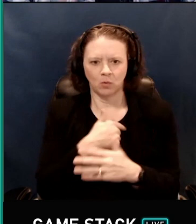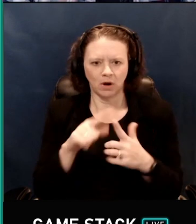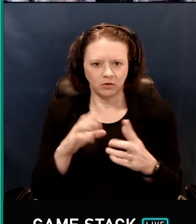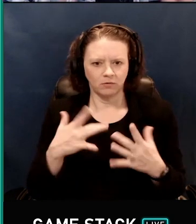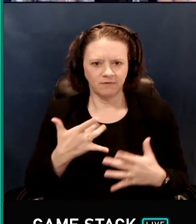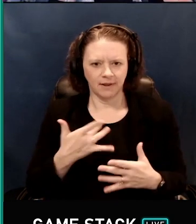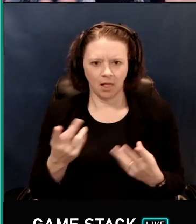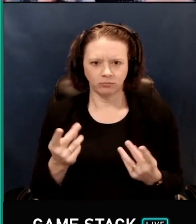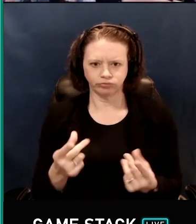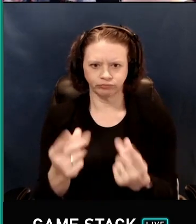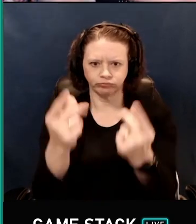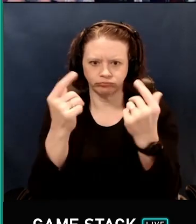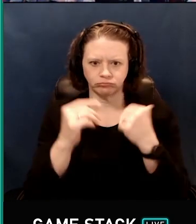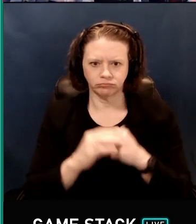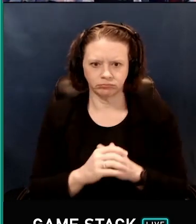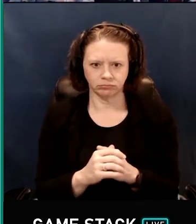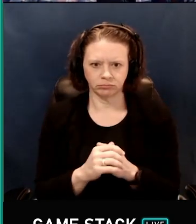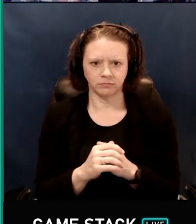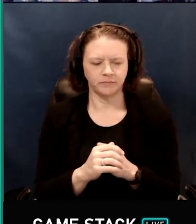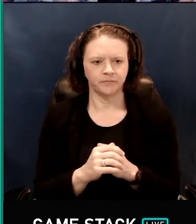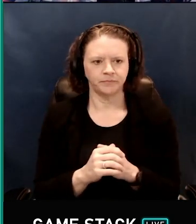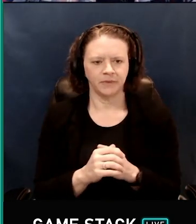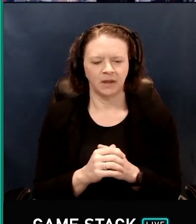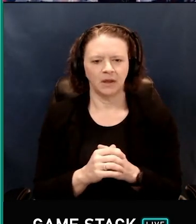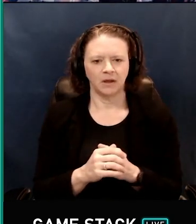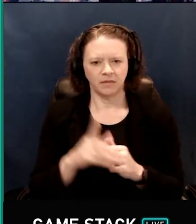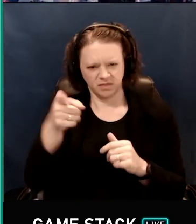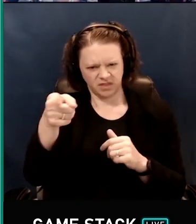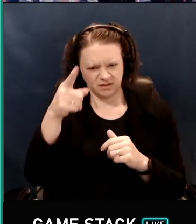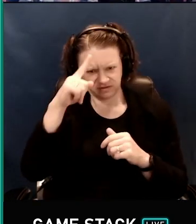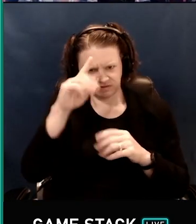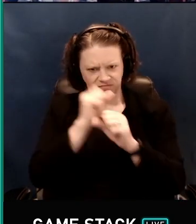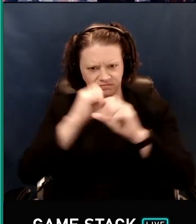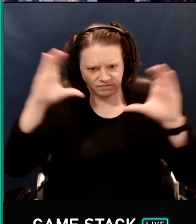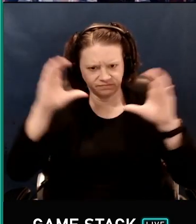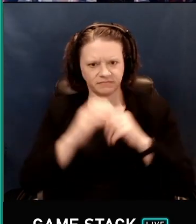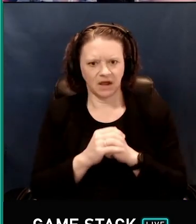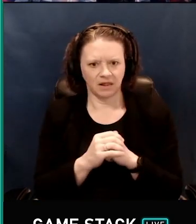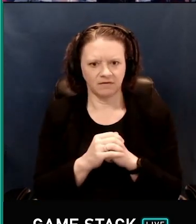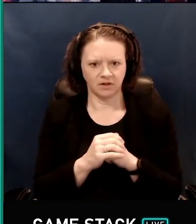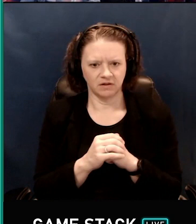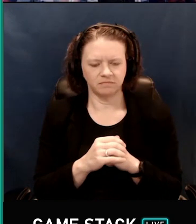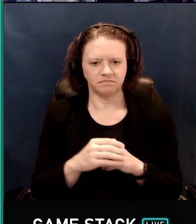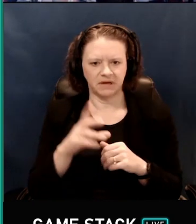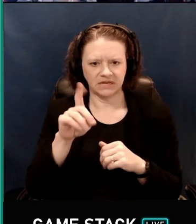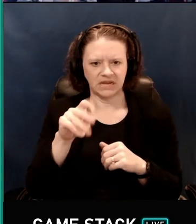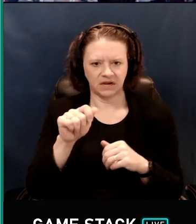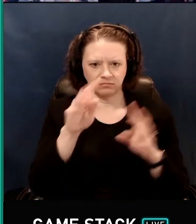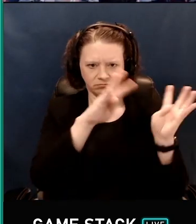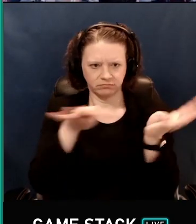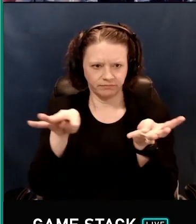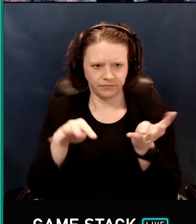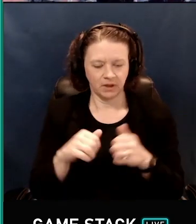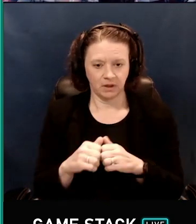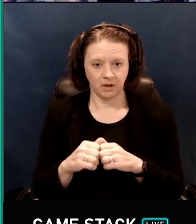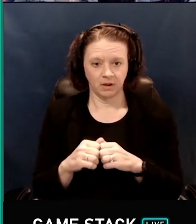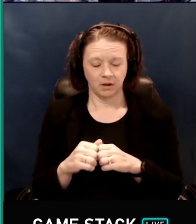Let's take a look at, high level, how the data flows. You essentially have, on the left side here, you have an NVMe SSD, on the right side